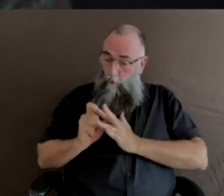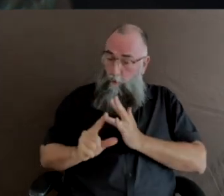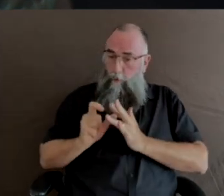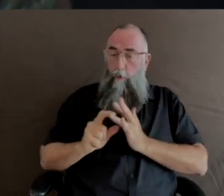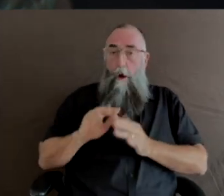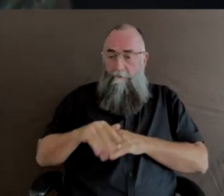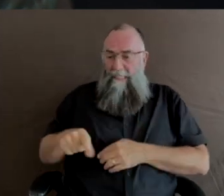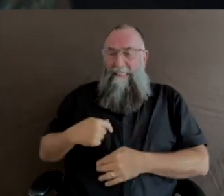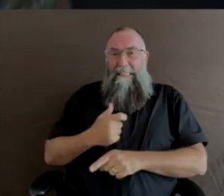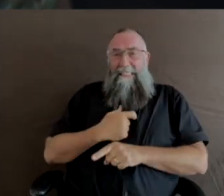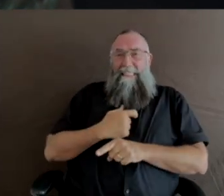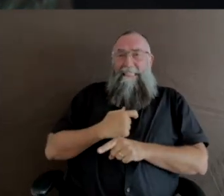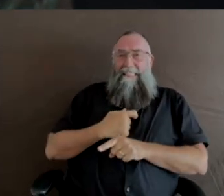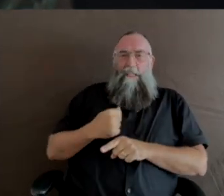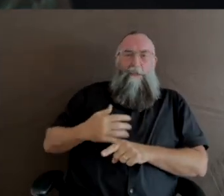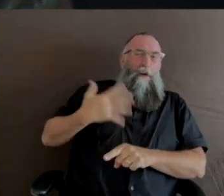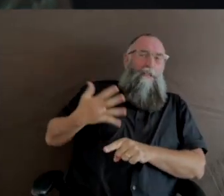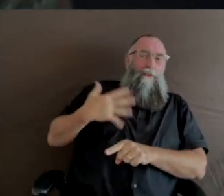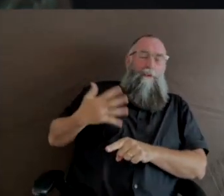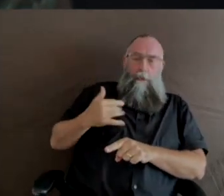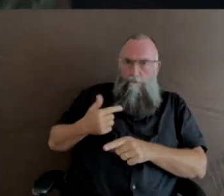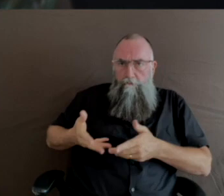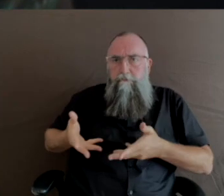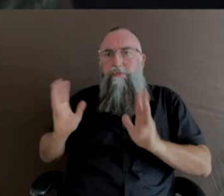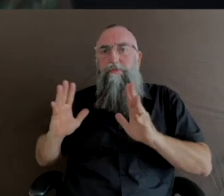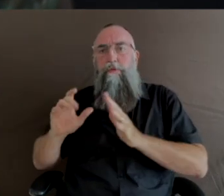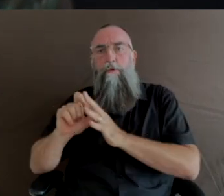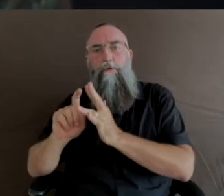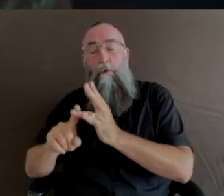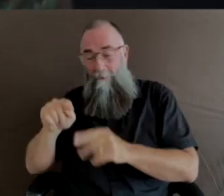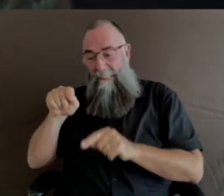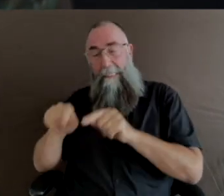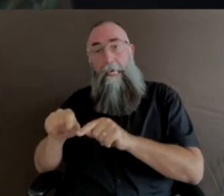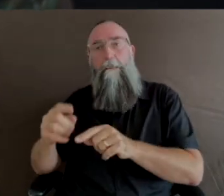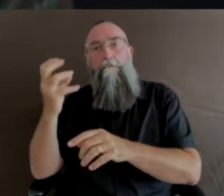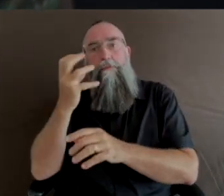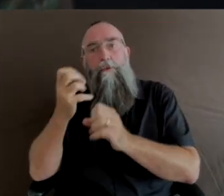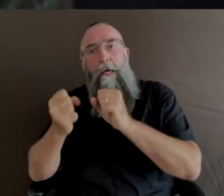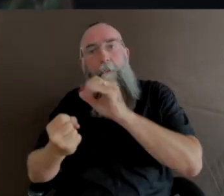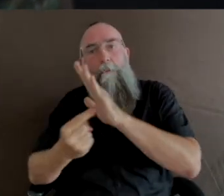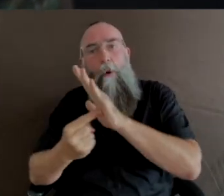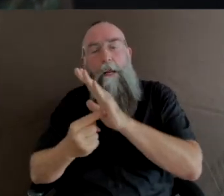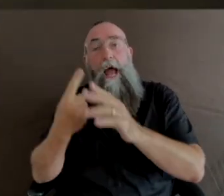of because they're the things that are most important and have the most meaning to other people, actually.